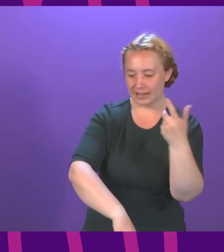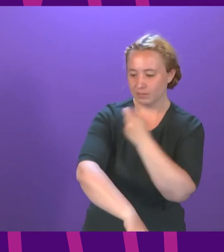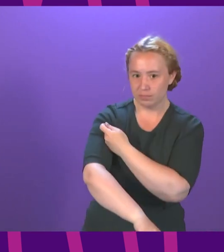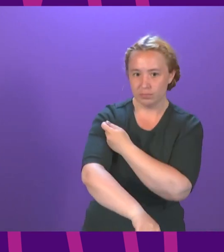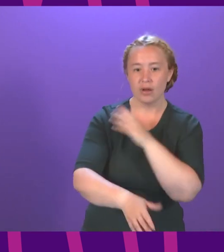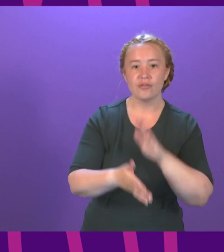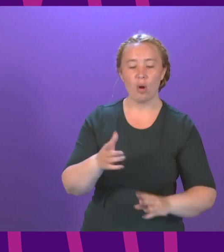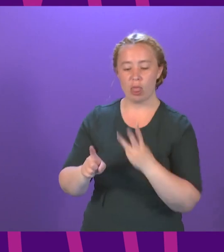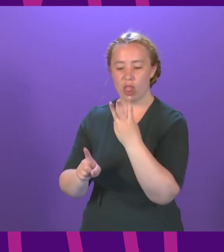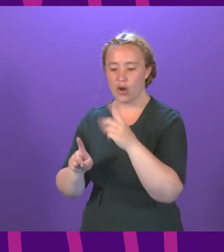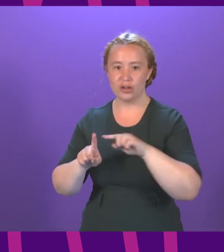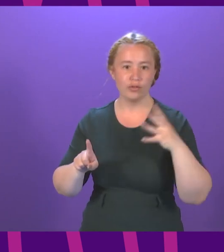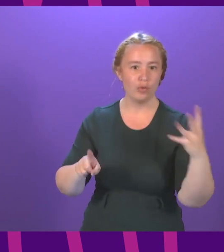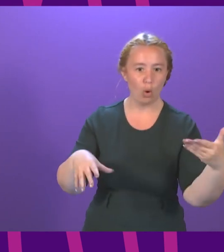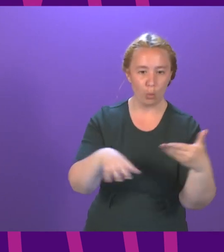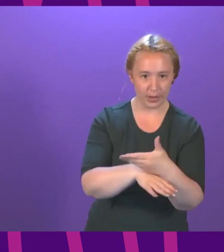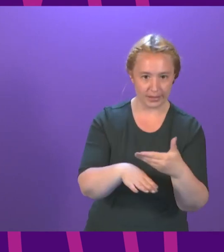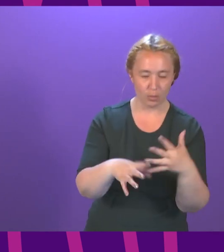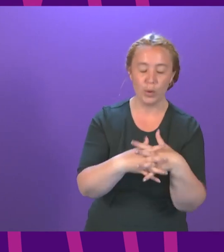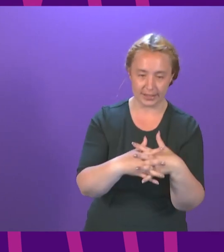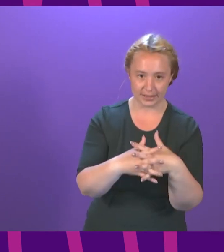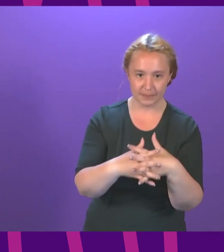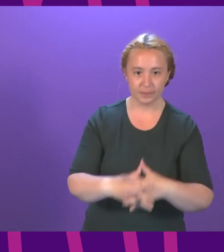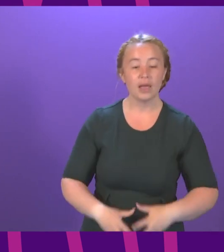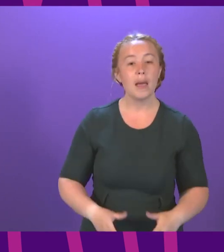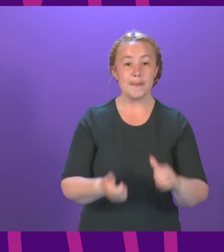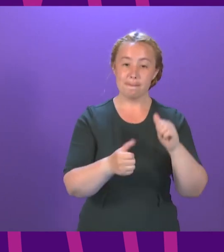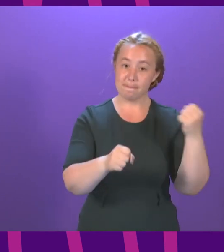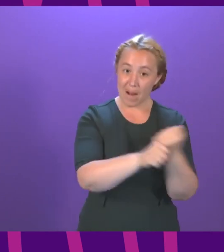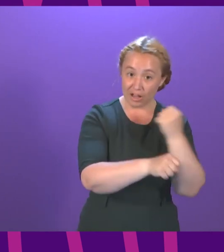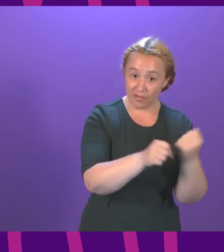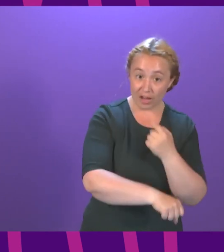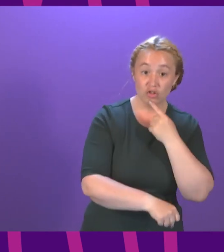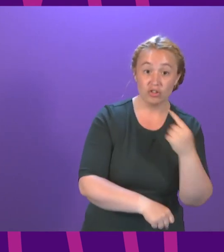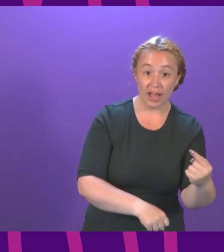weeks. The manufacturers’ advice is to administer the second dose after three to four weeks. Many